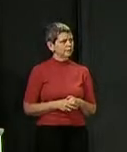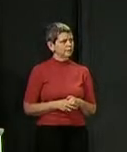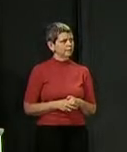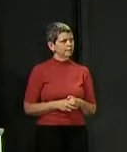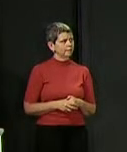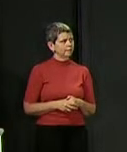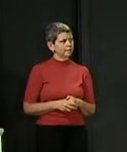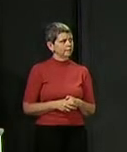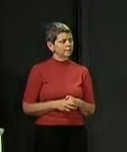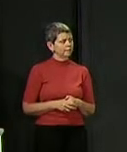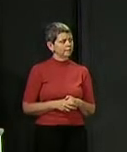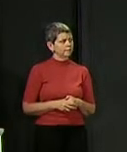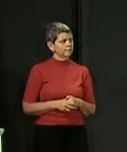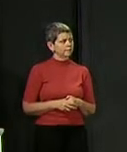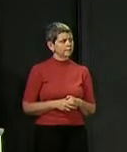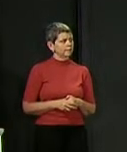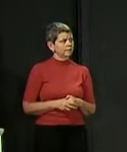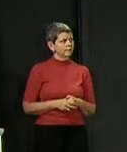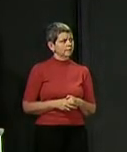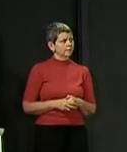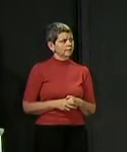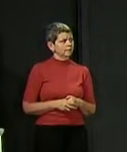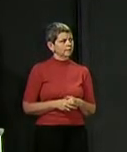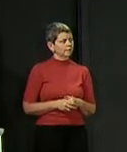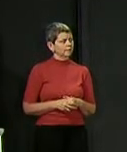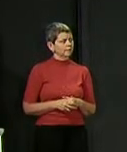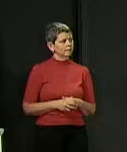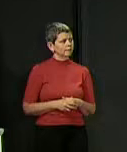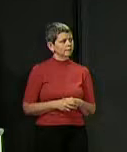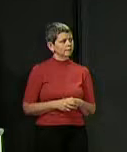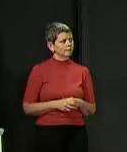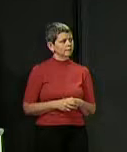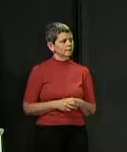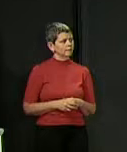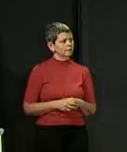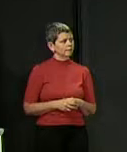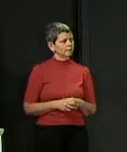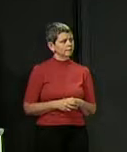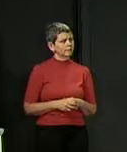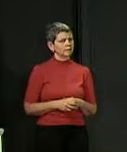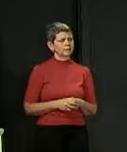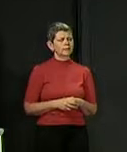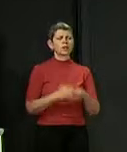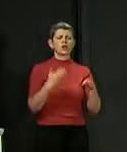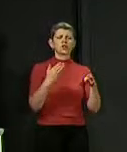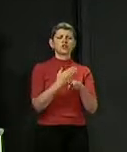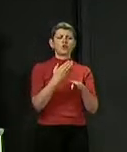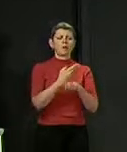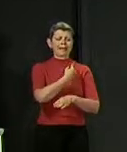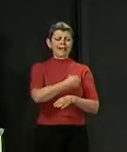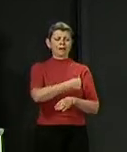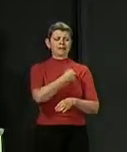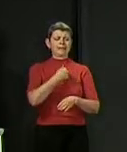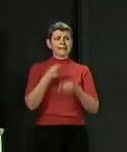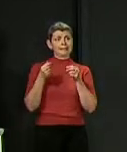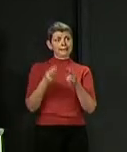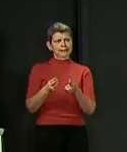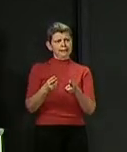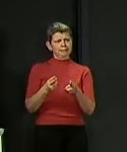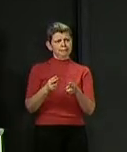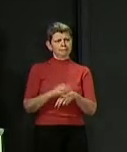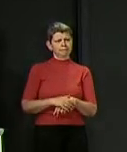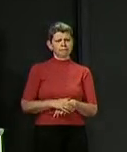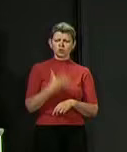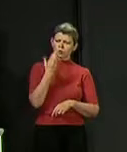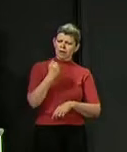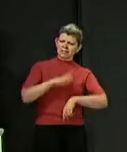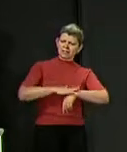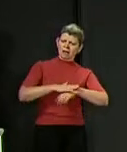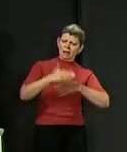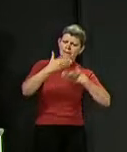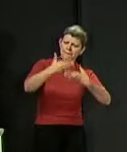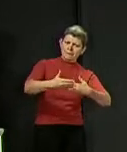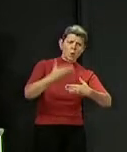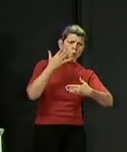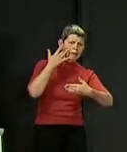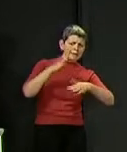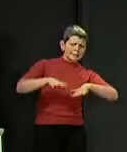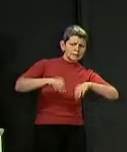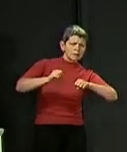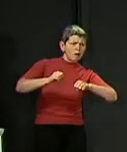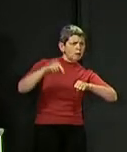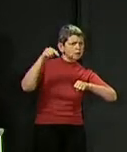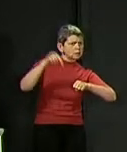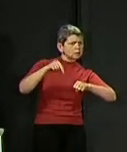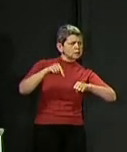Have you got a timeframe for when you would like to see that implemented, given the immediacy